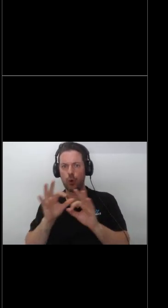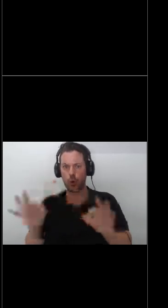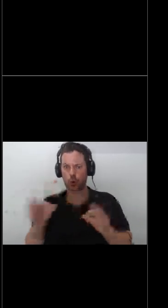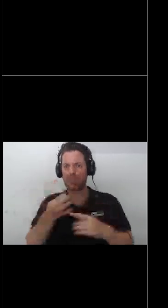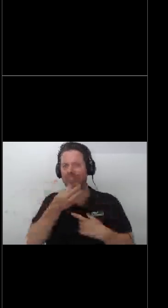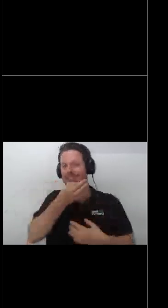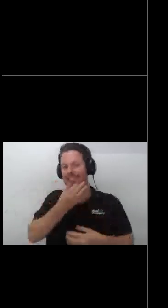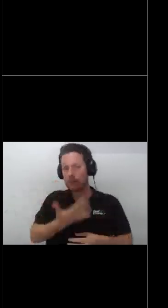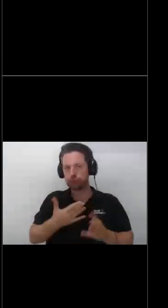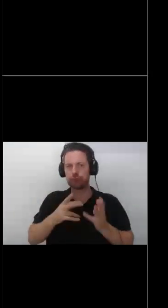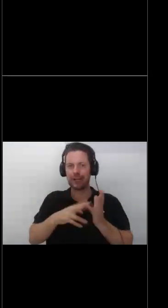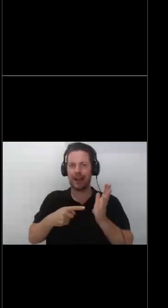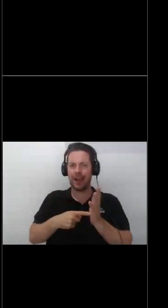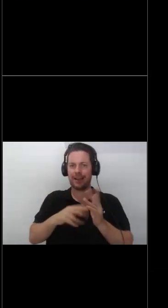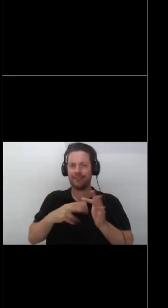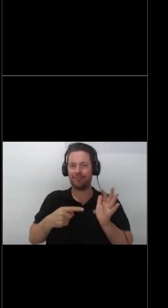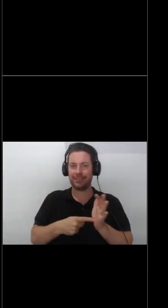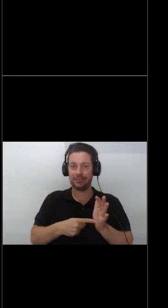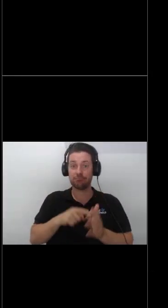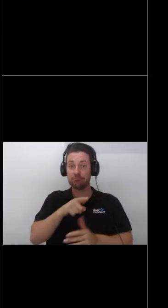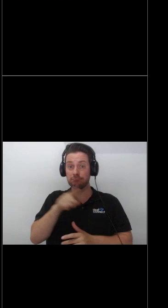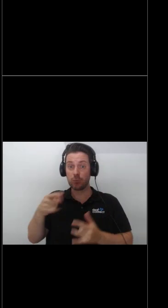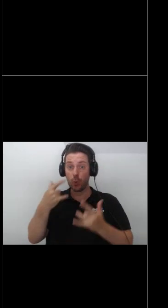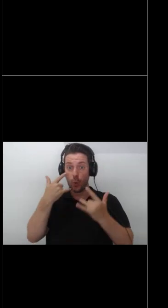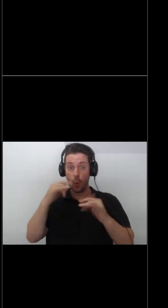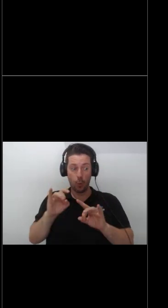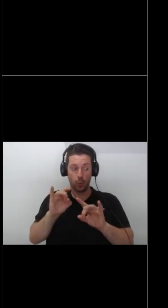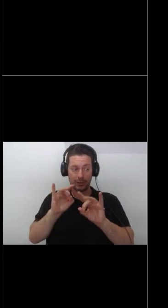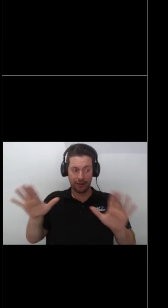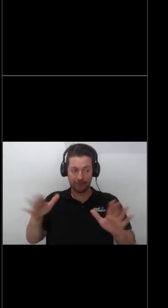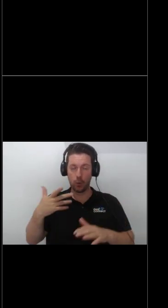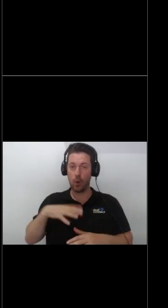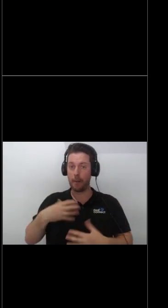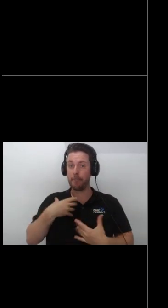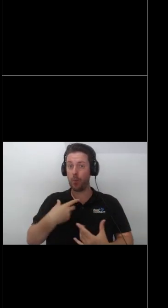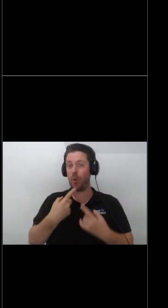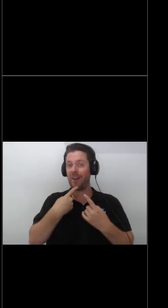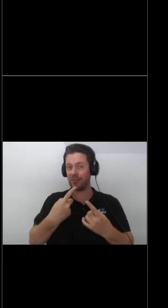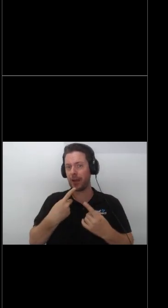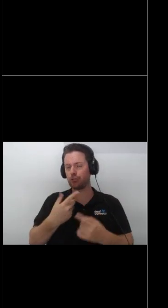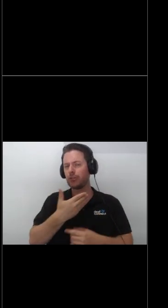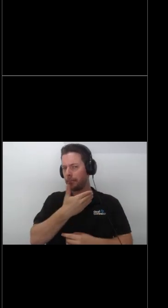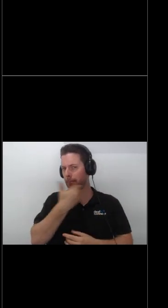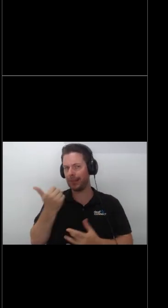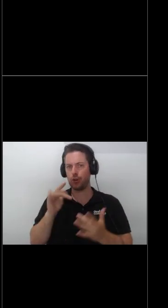But if you're a lawyer out there and you want some further information, please do not hesitate to contact me